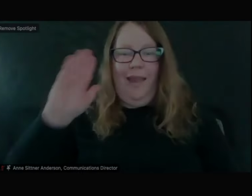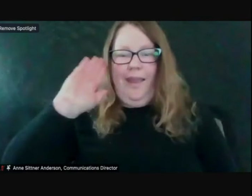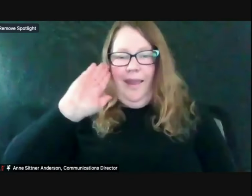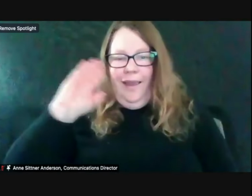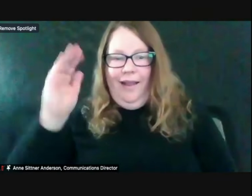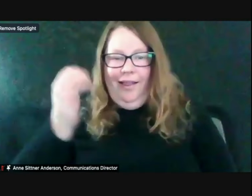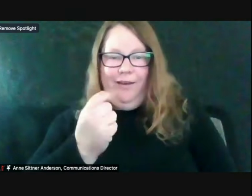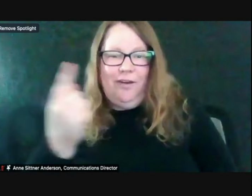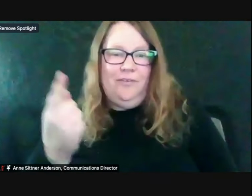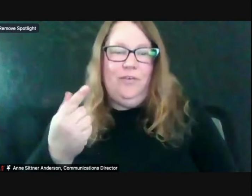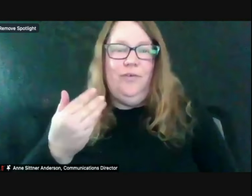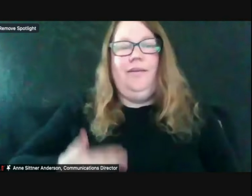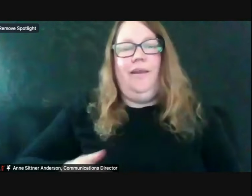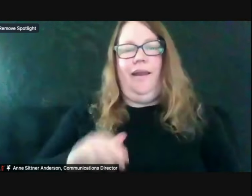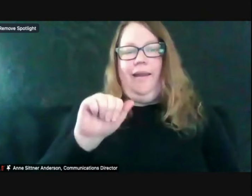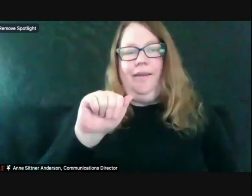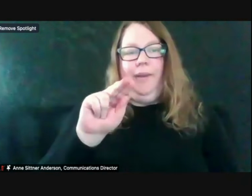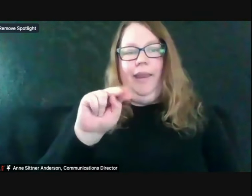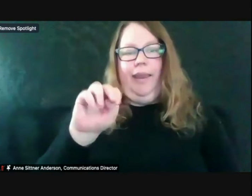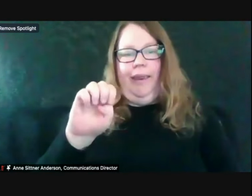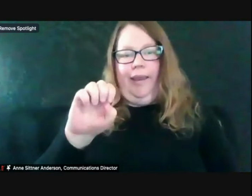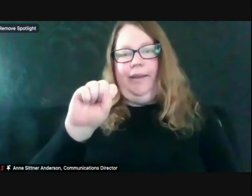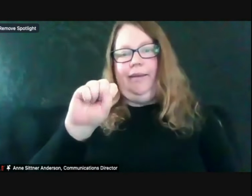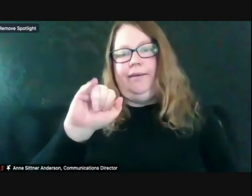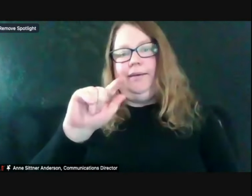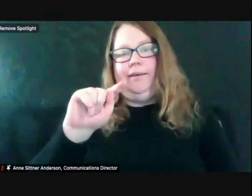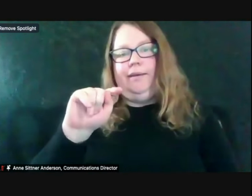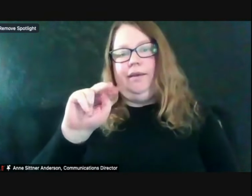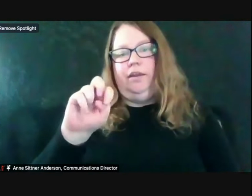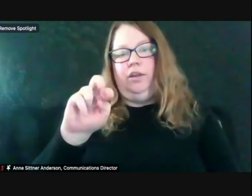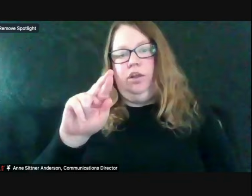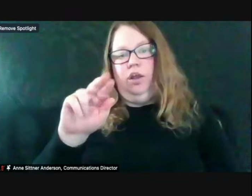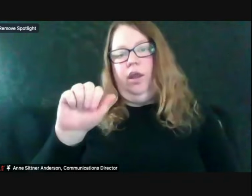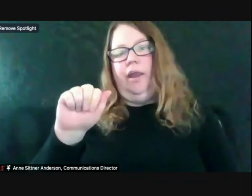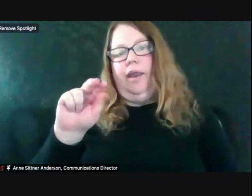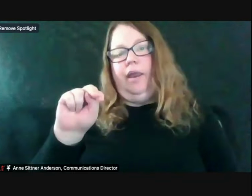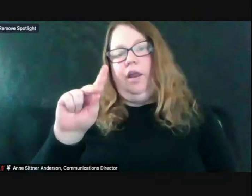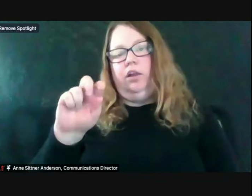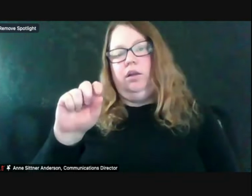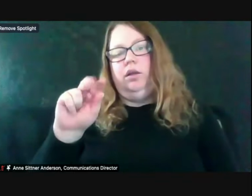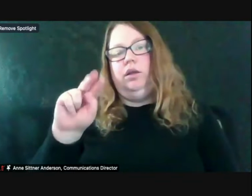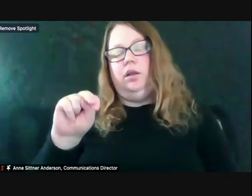Hello everyone. I’m Anne Sittner Anderson,